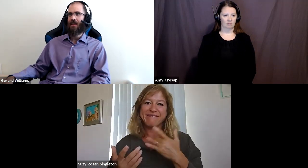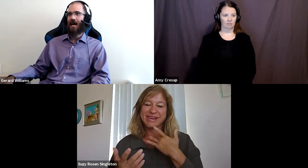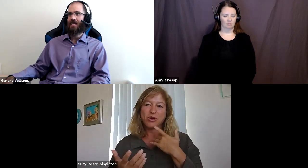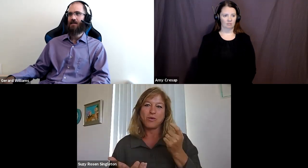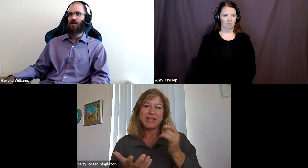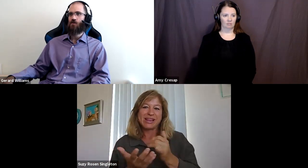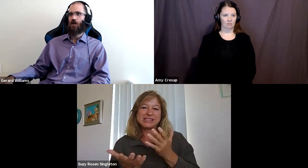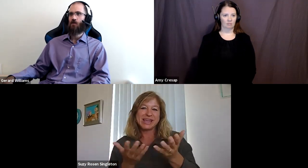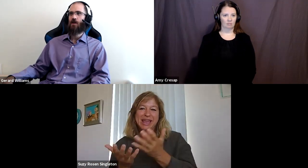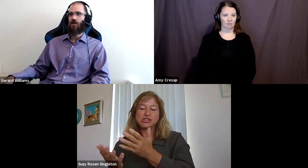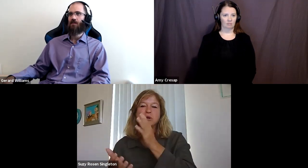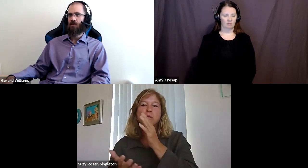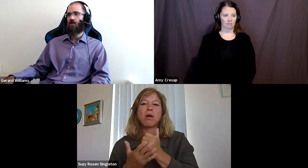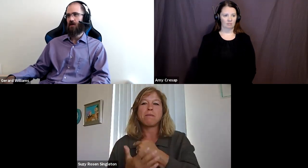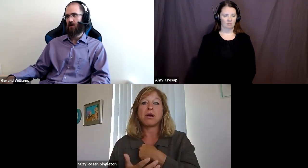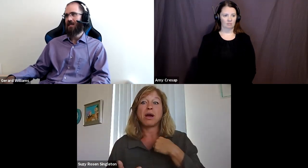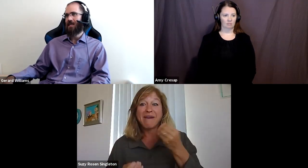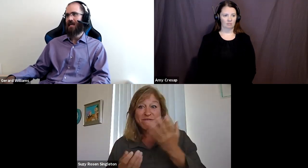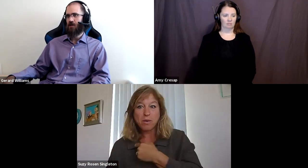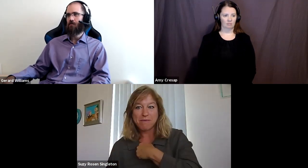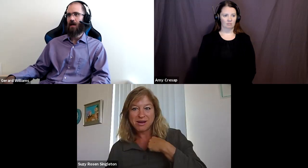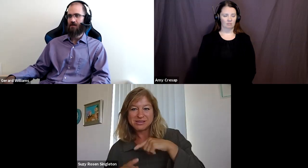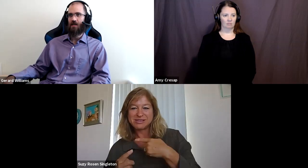And that is where we really feel that we're engaging best.